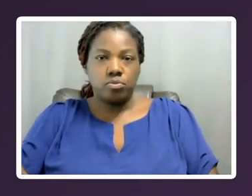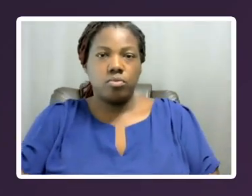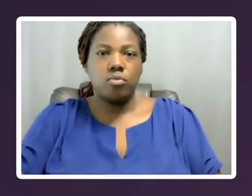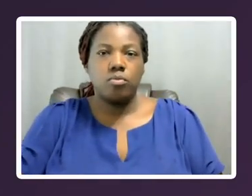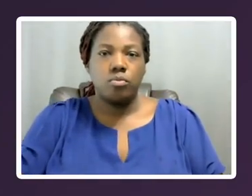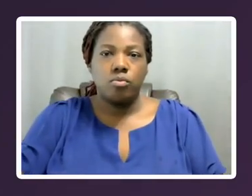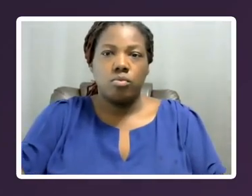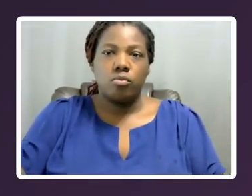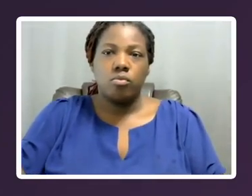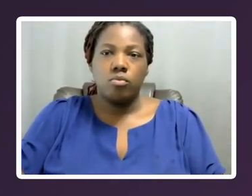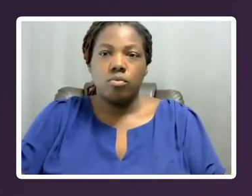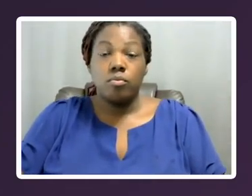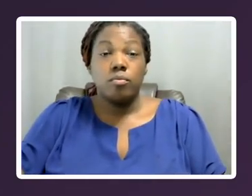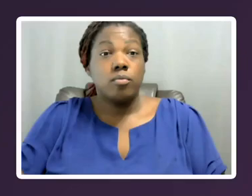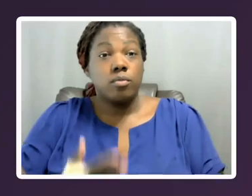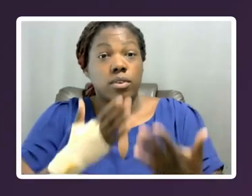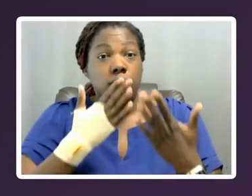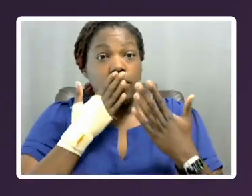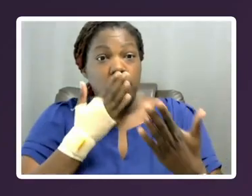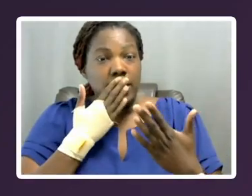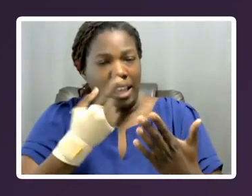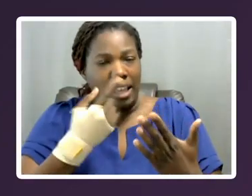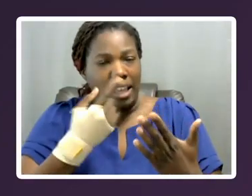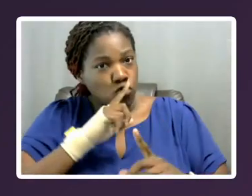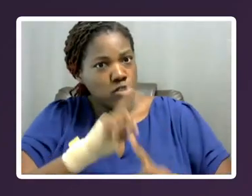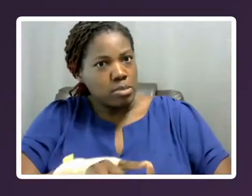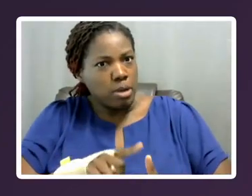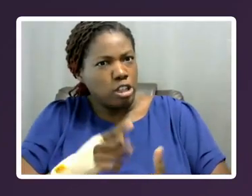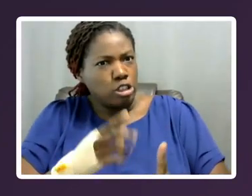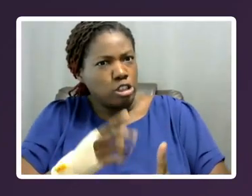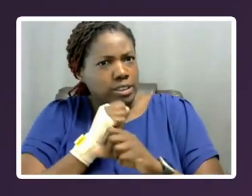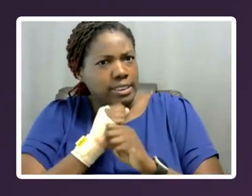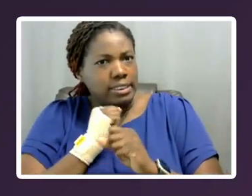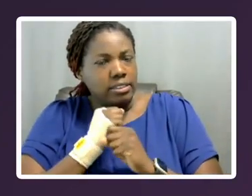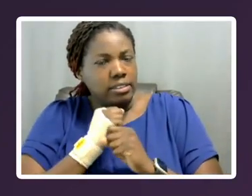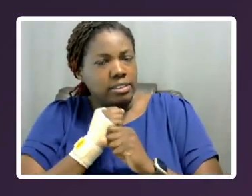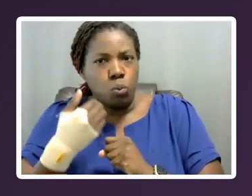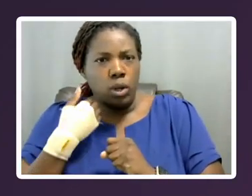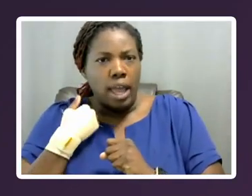Thank you for your responses that are coming in. We have thank you for sharing. You can